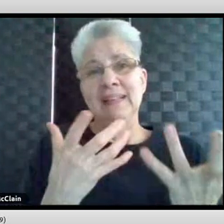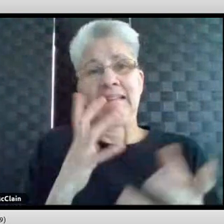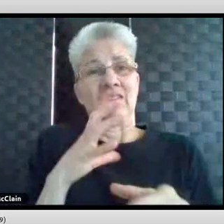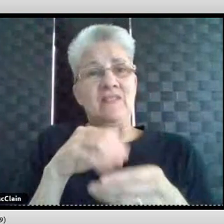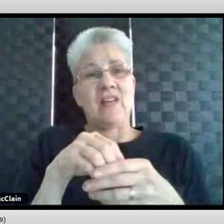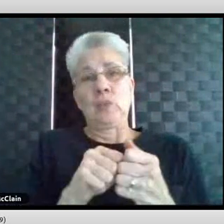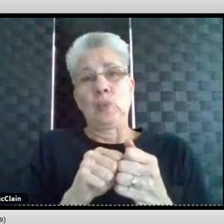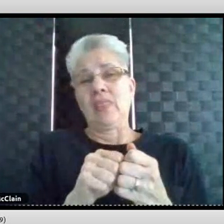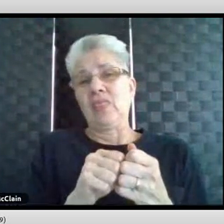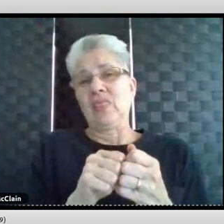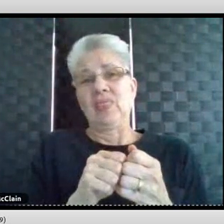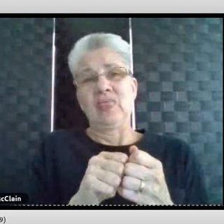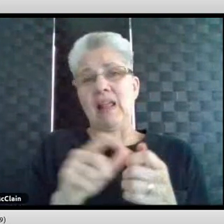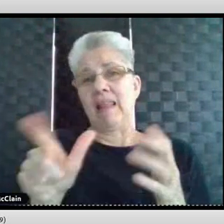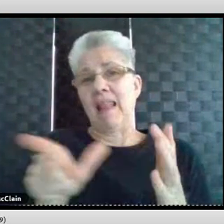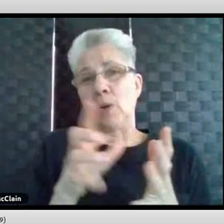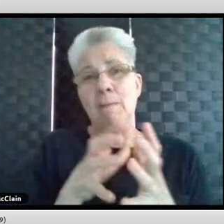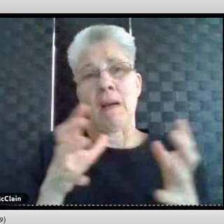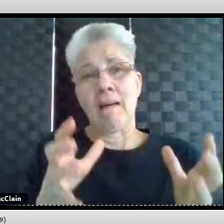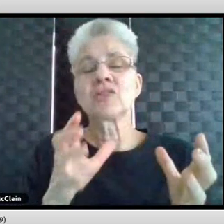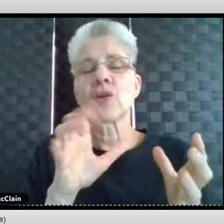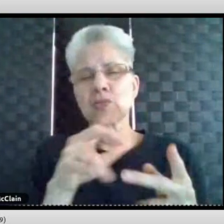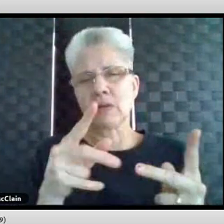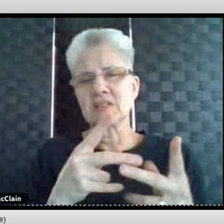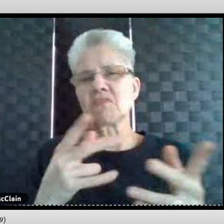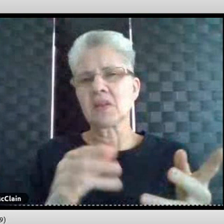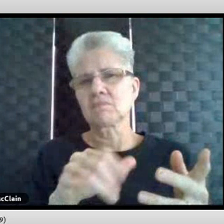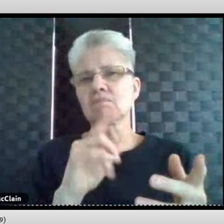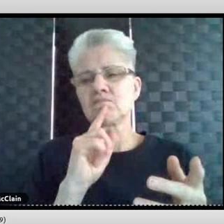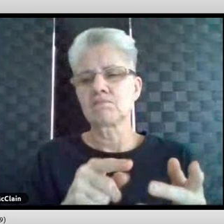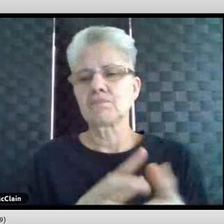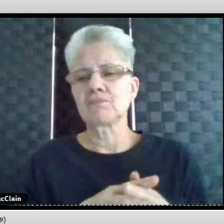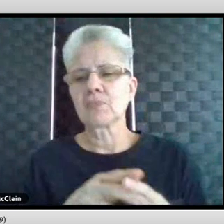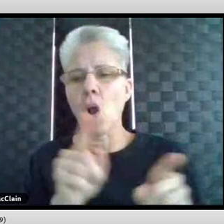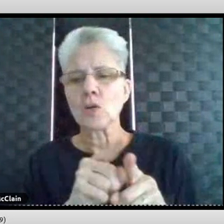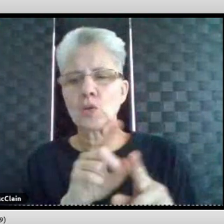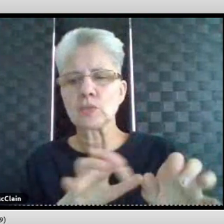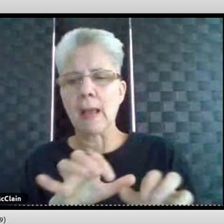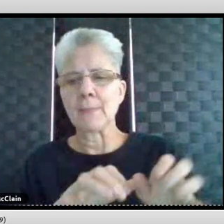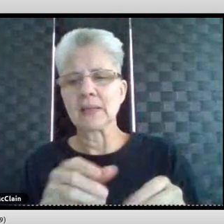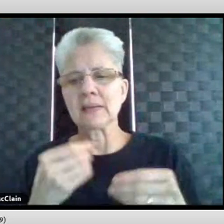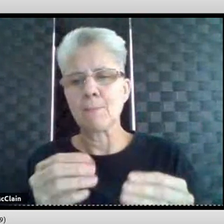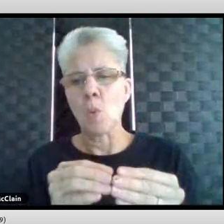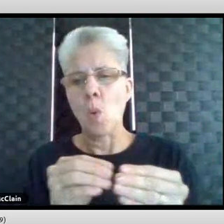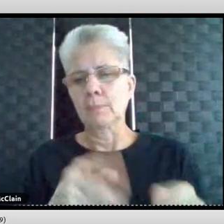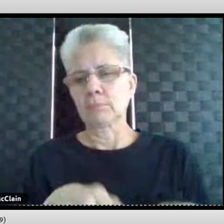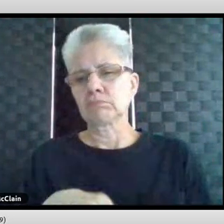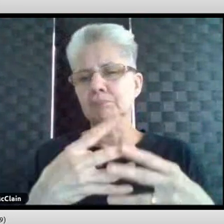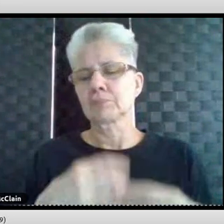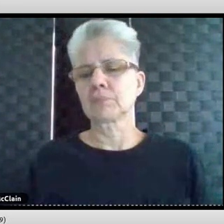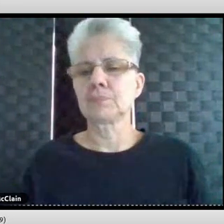as much with the library, those kinds of things. I see Jan is also typing, so I'm gonna give that a moment to pop up before we move on.